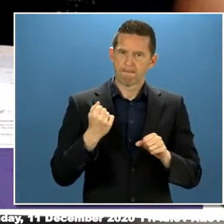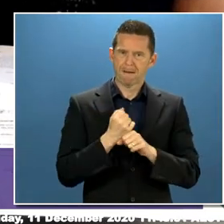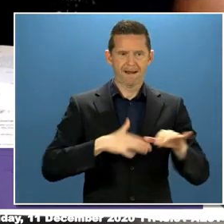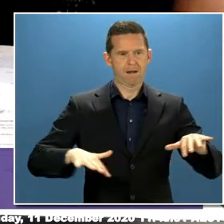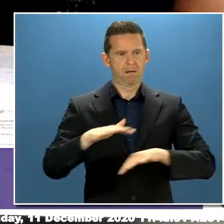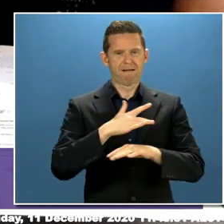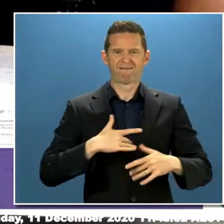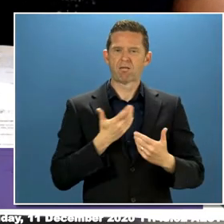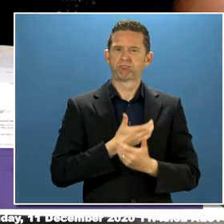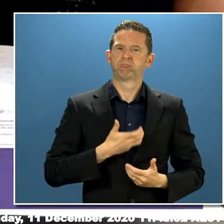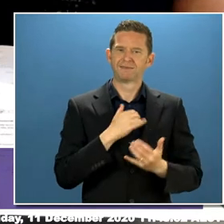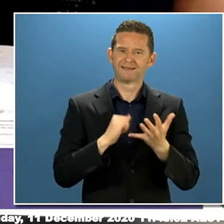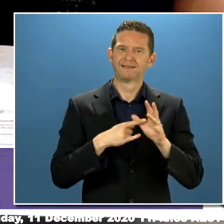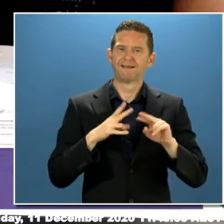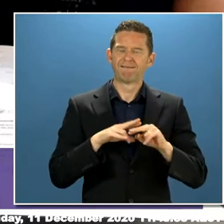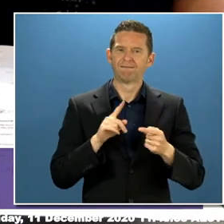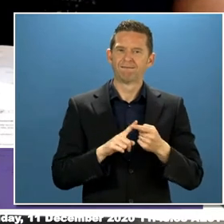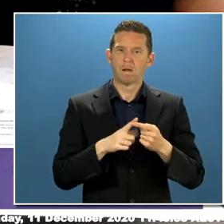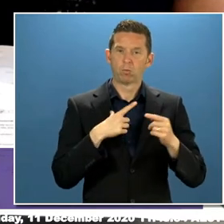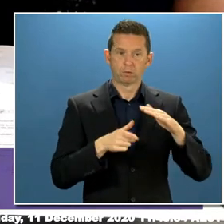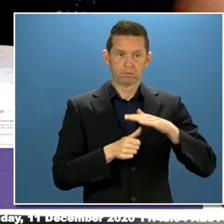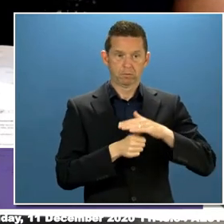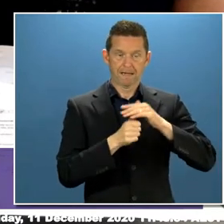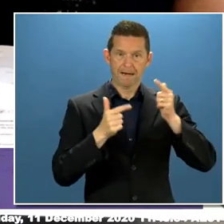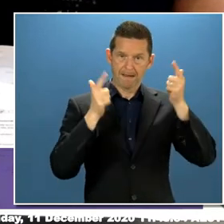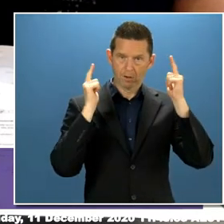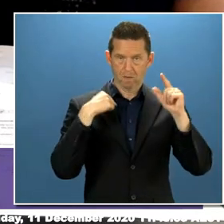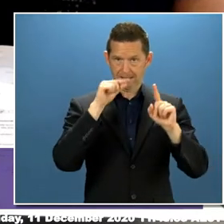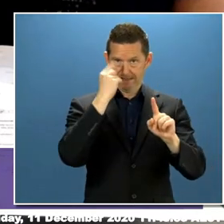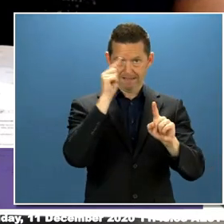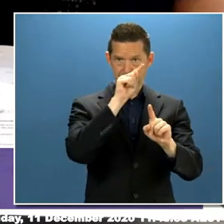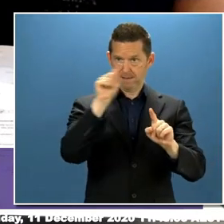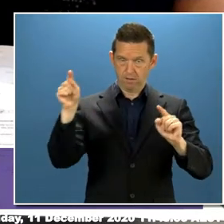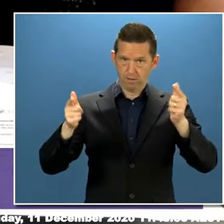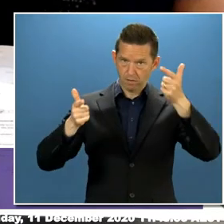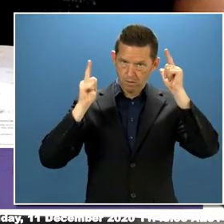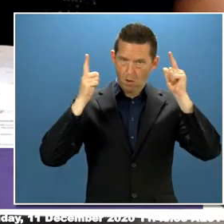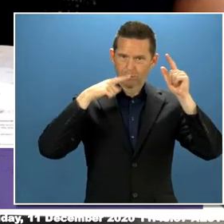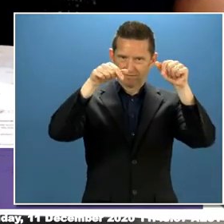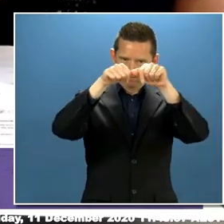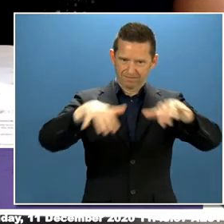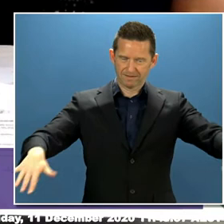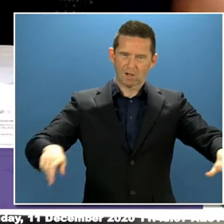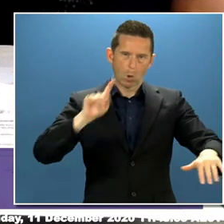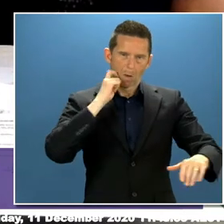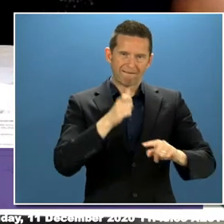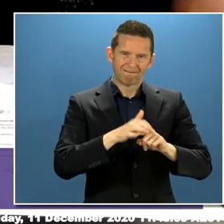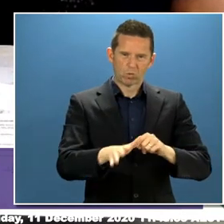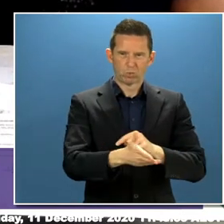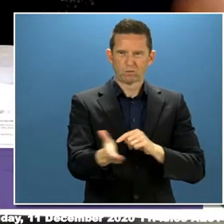So these senior leaders --- and the reason we do it with the senior leaders is they can have the most influence throughout such a large organisation.